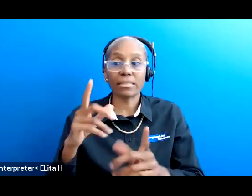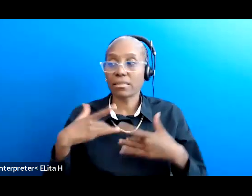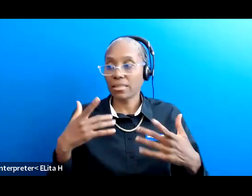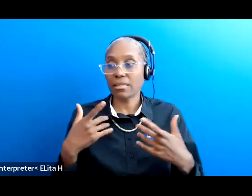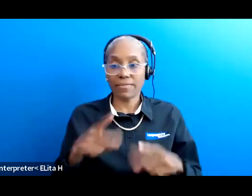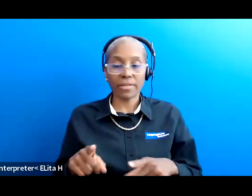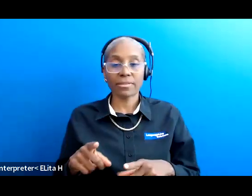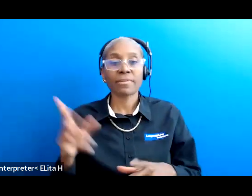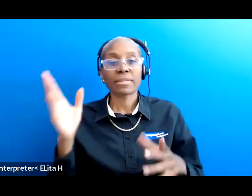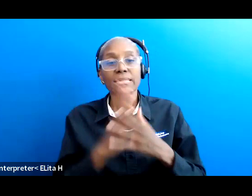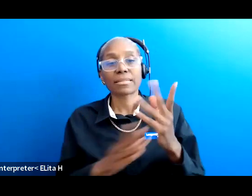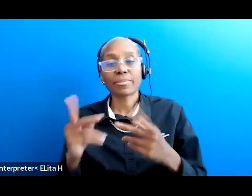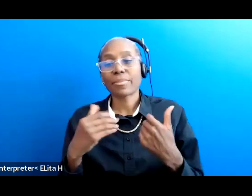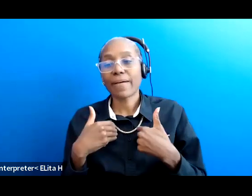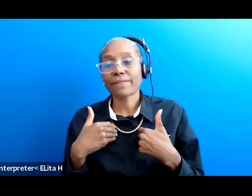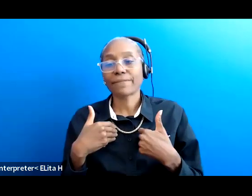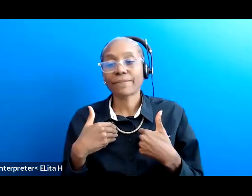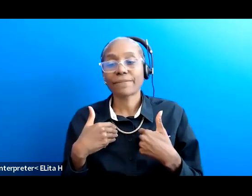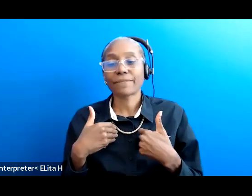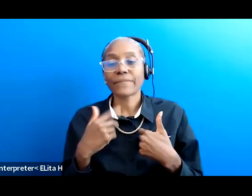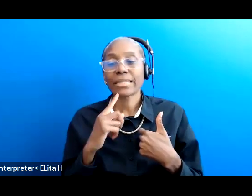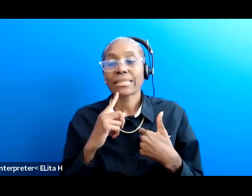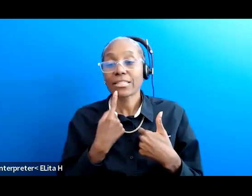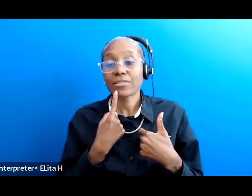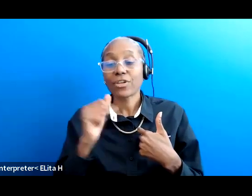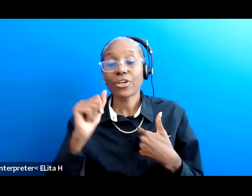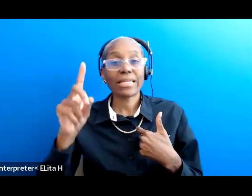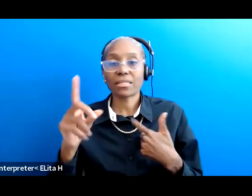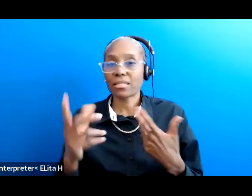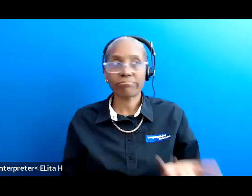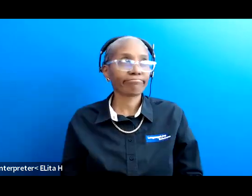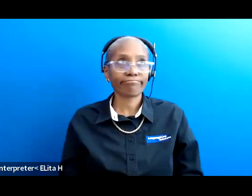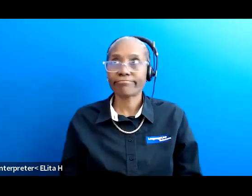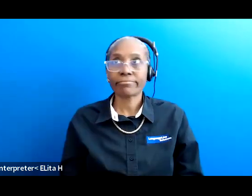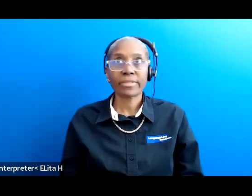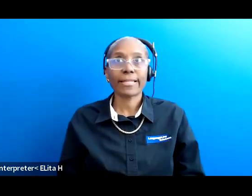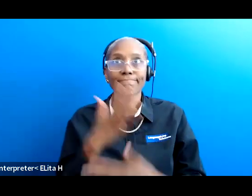Some people have extremely severe AD and they're not able to tell somebody what's going on.